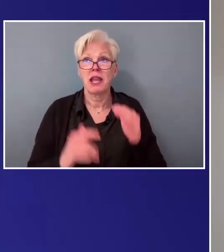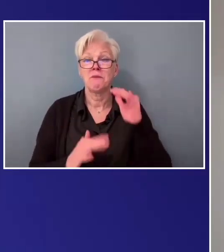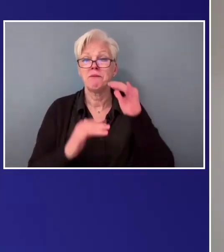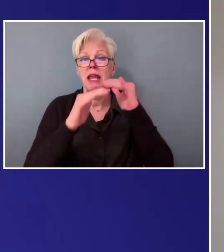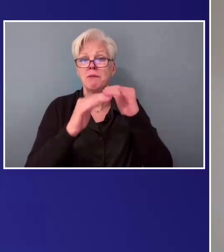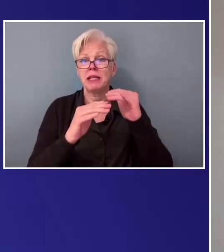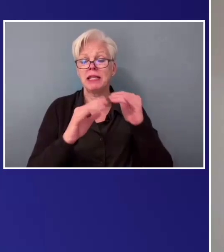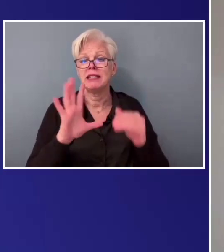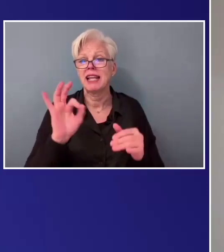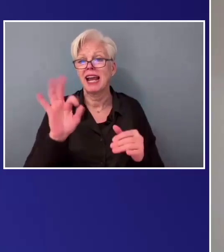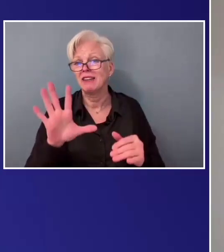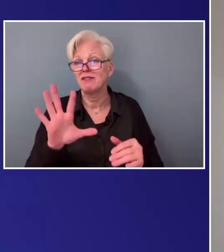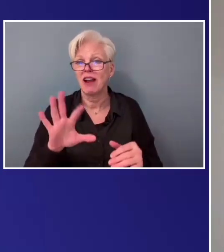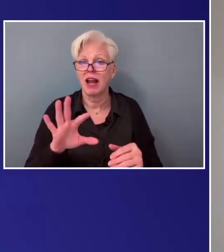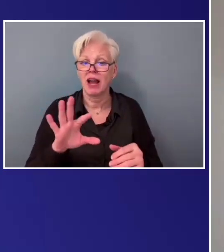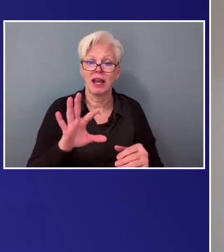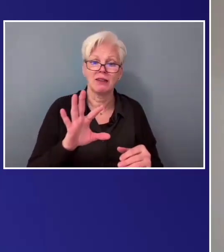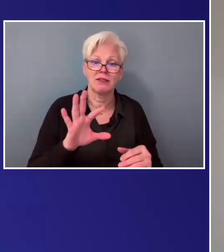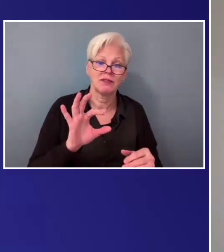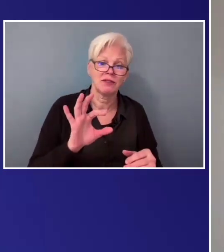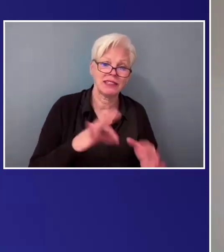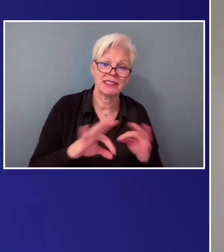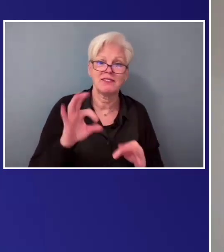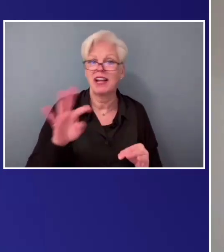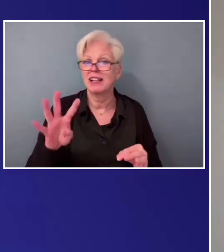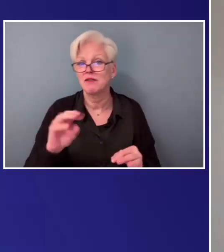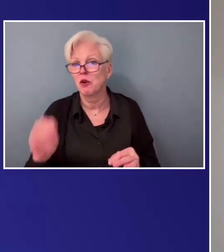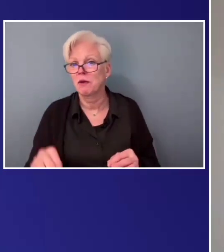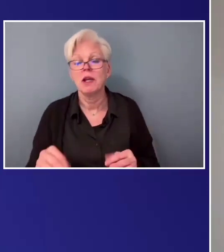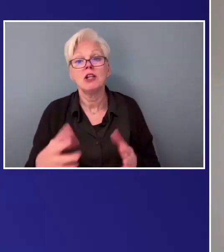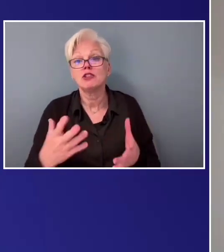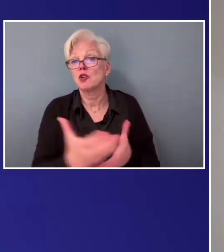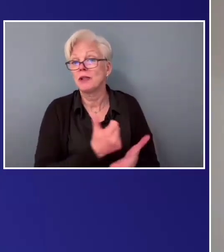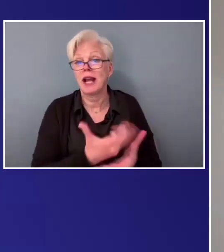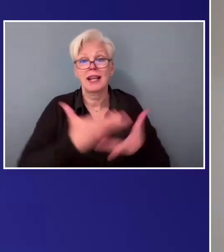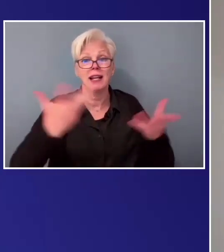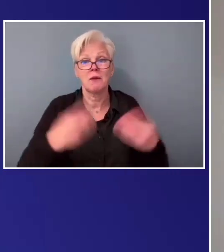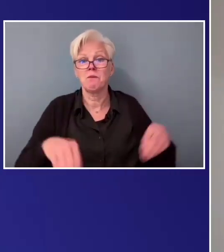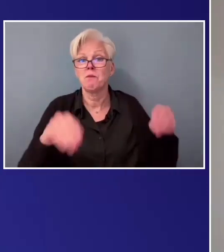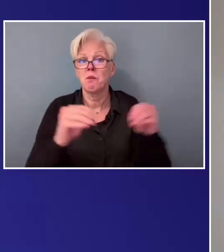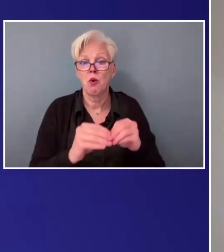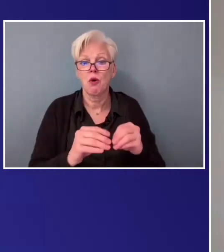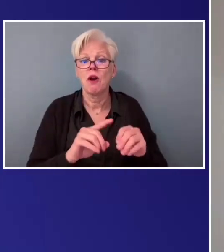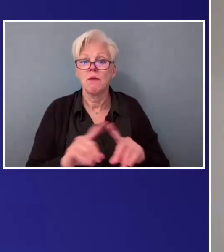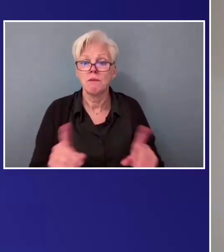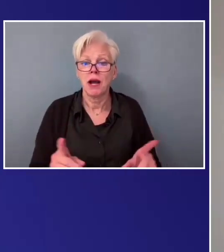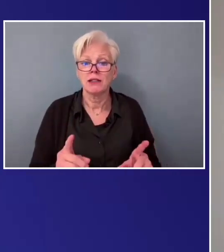94%. So it's -- you're not getting a ton more, but the risk there is, you're just looking almost a decade in the